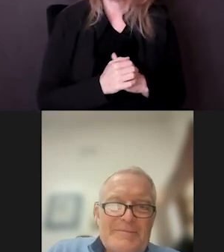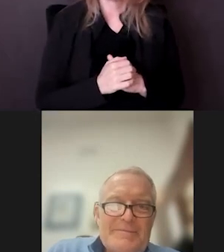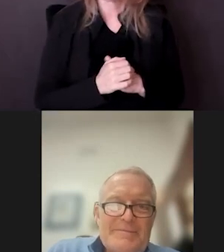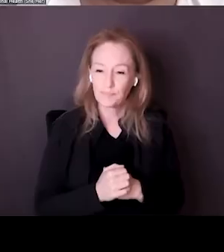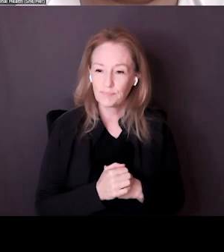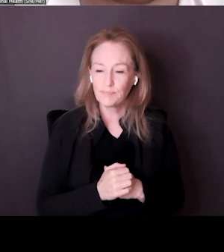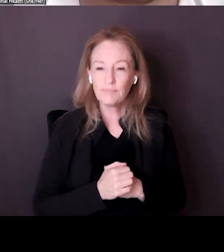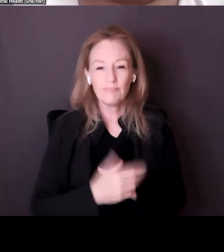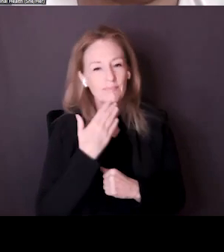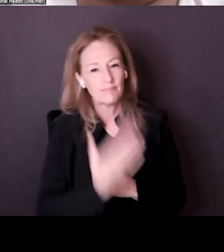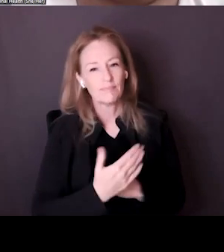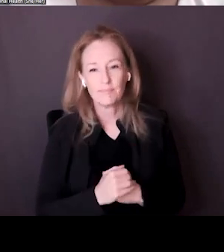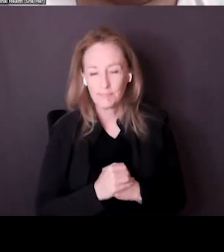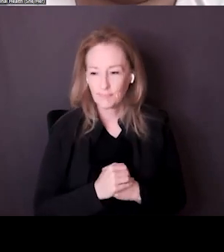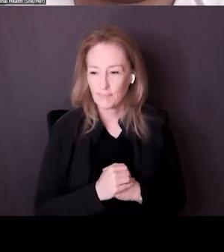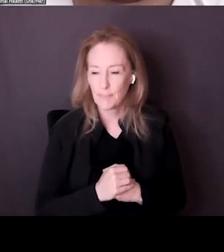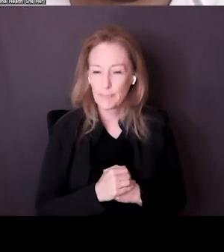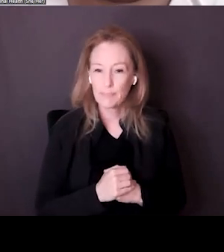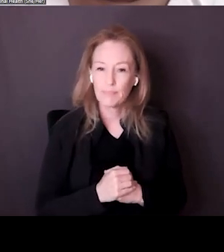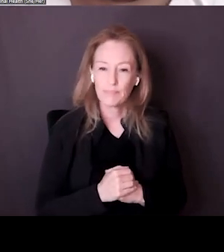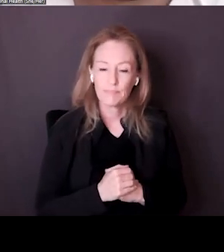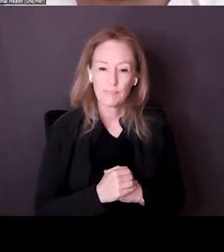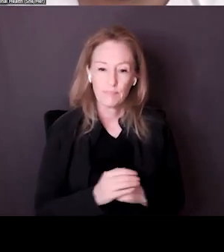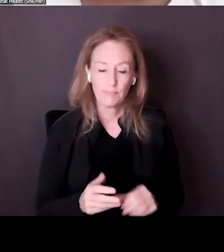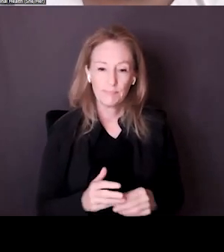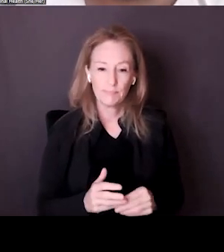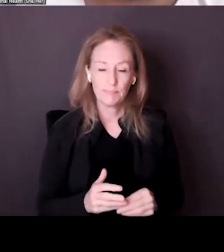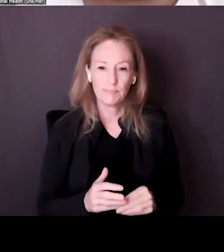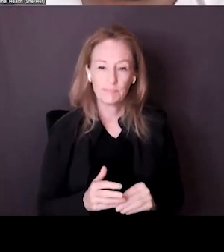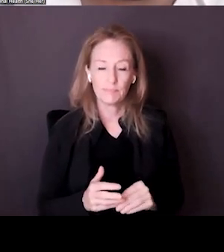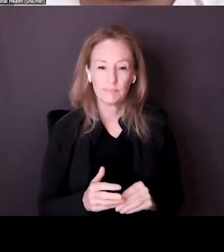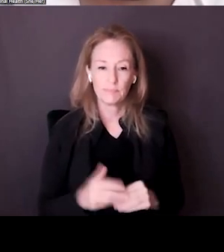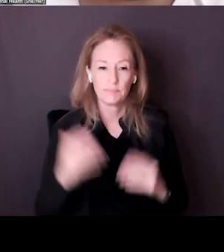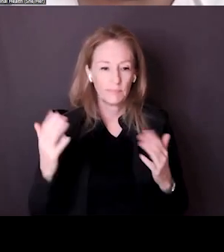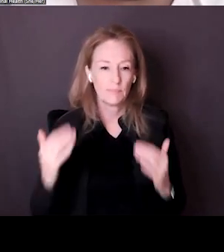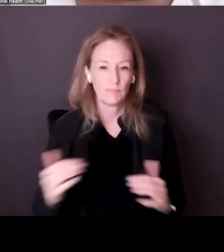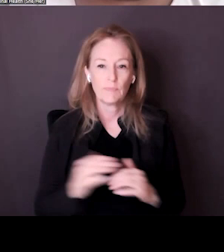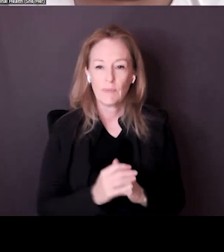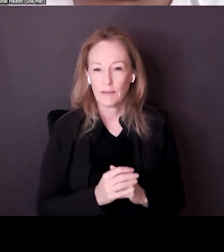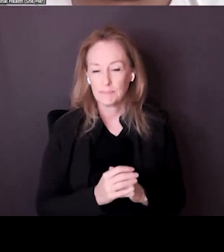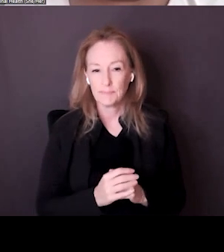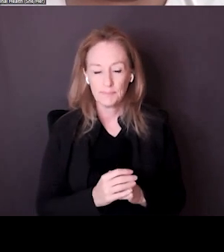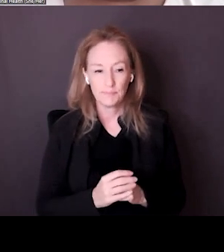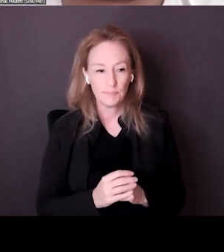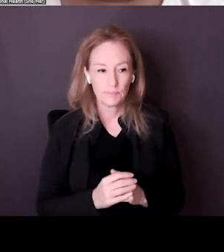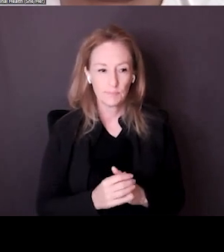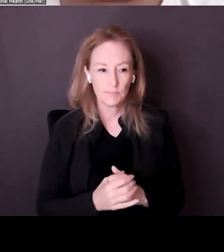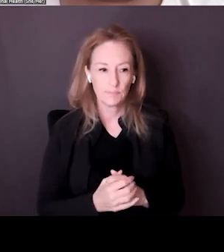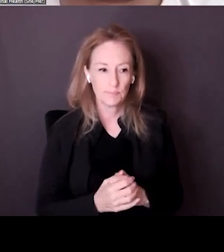THANK YOU. >> AWESOME. LET'S GO TO THE NEXT SLIDE. I